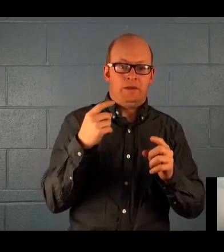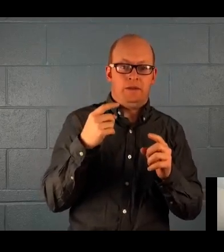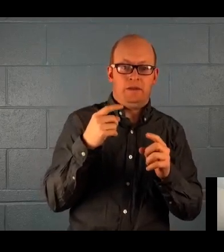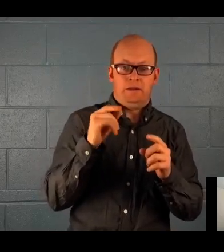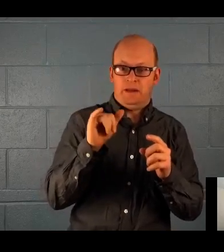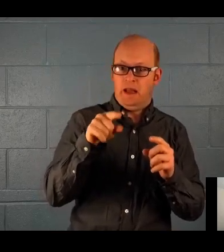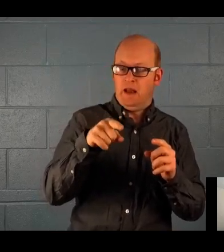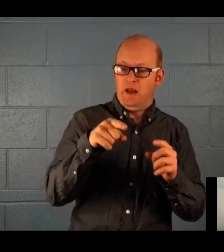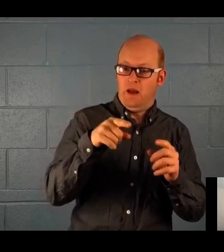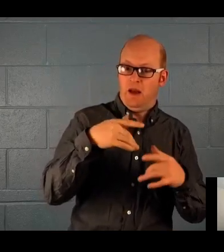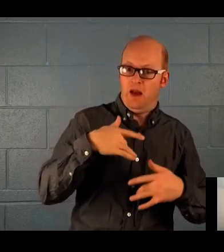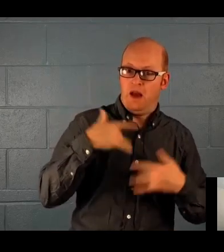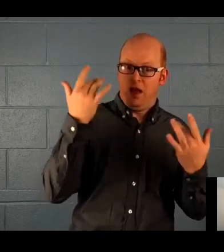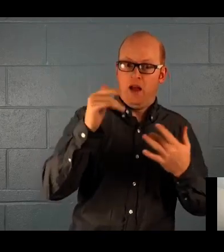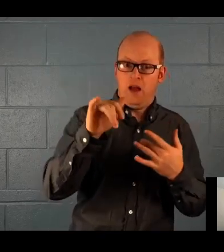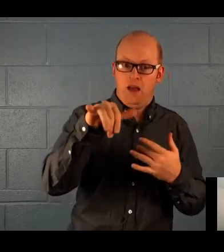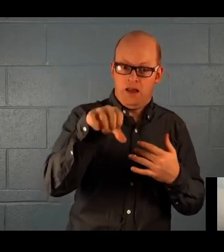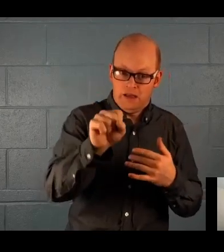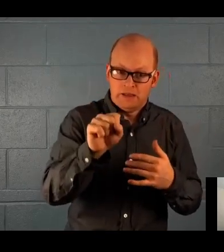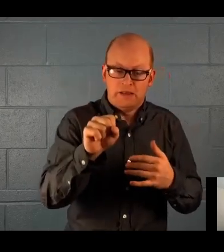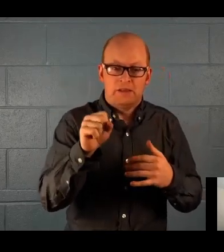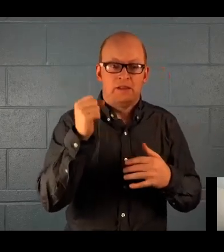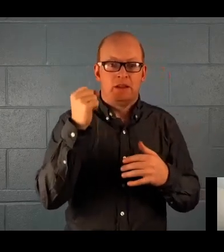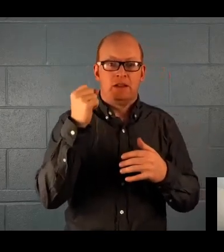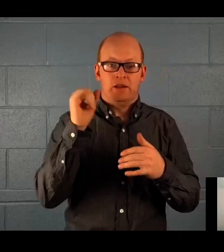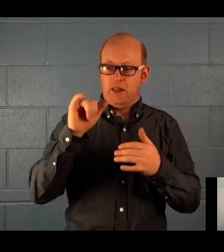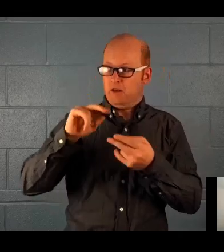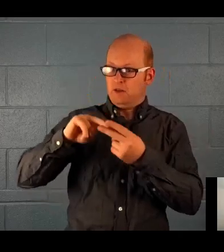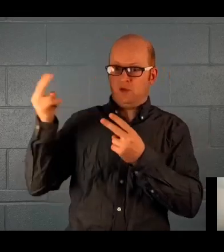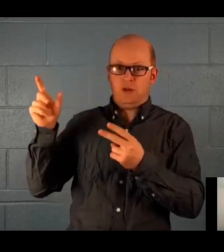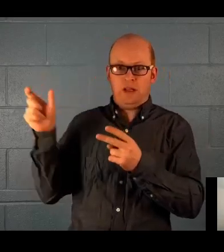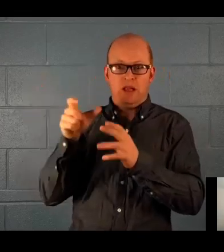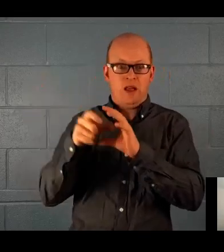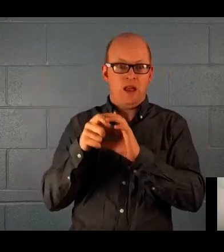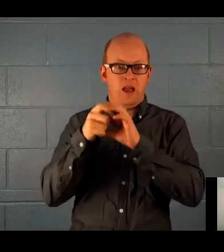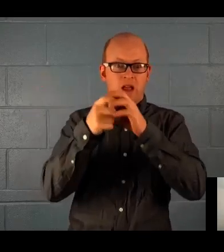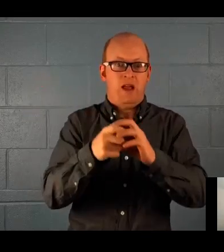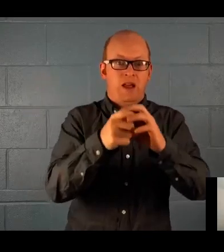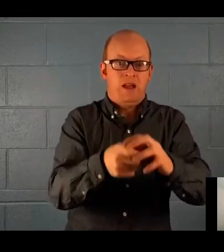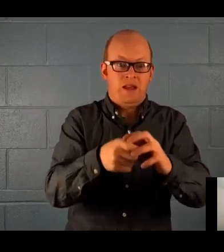That gene therapy could be used to deliver myosin VIIA to the retina.